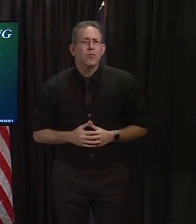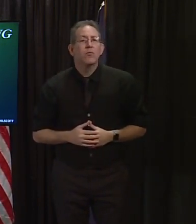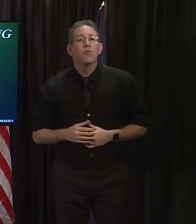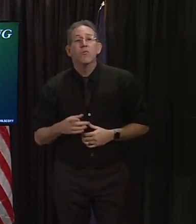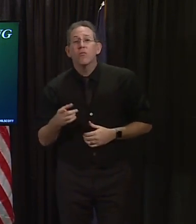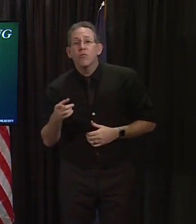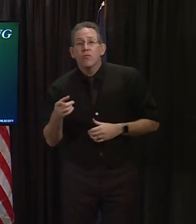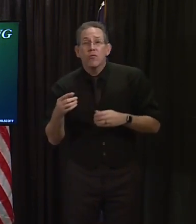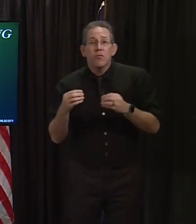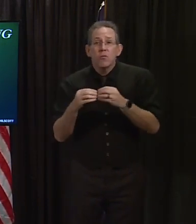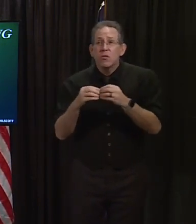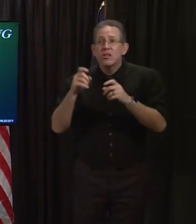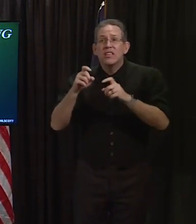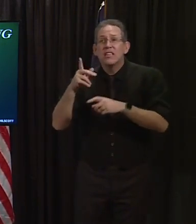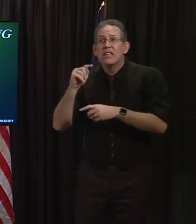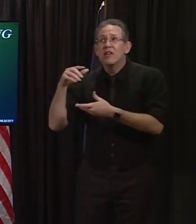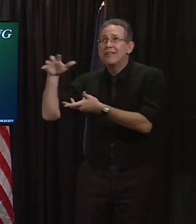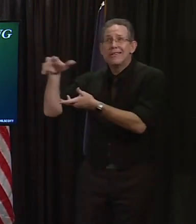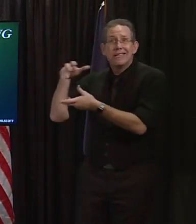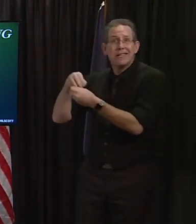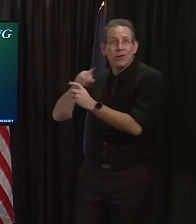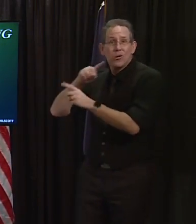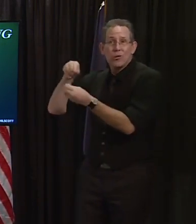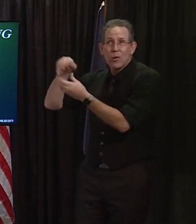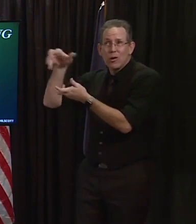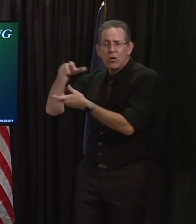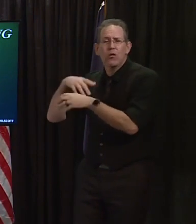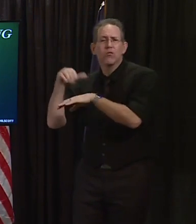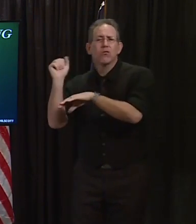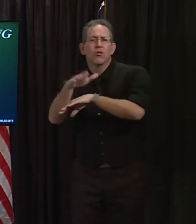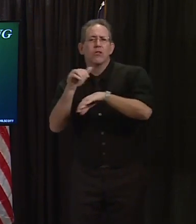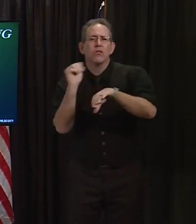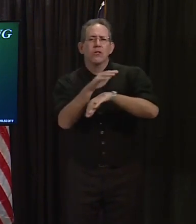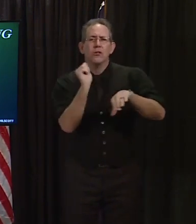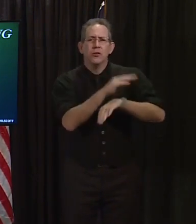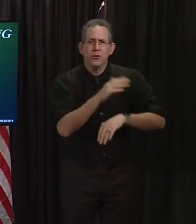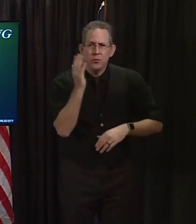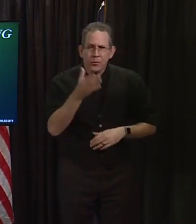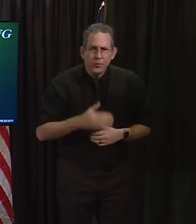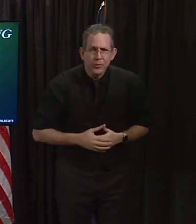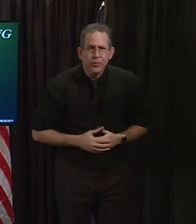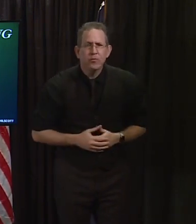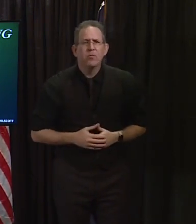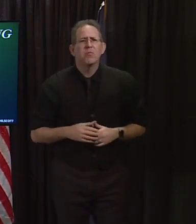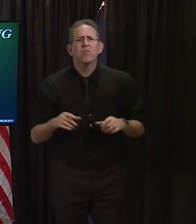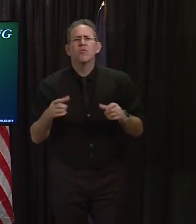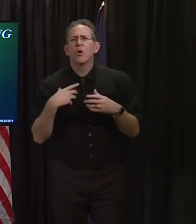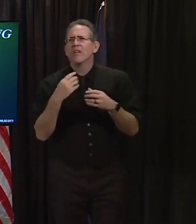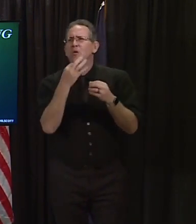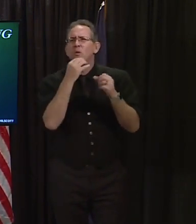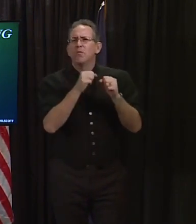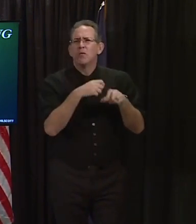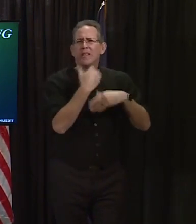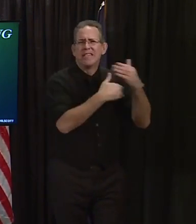out to vermonters as possible and as fast as possible through programs like the amazon program, the governor had mentioned